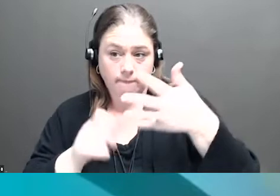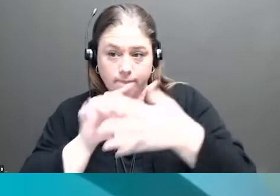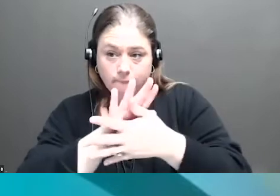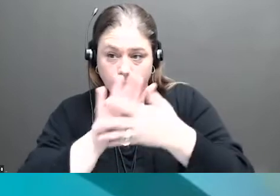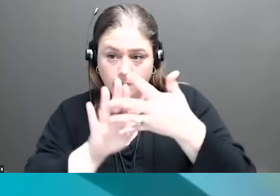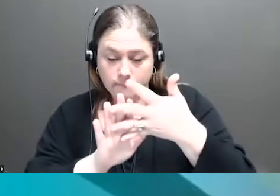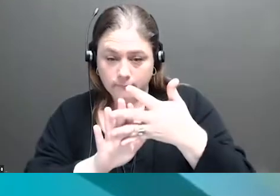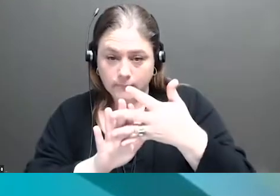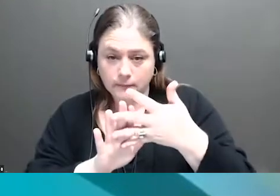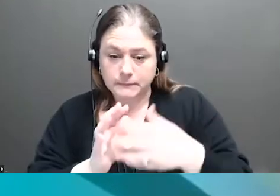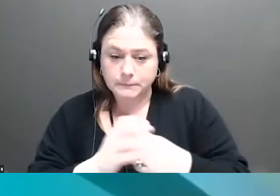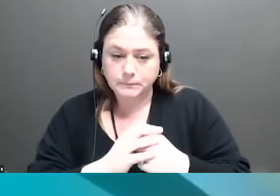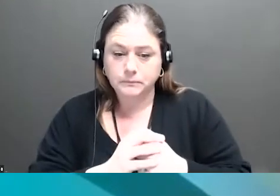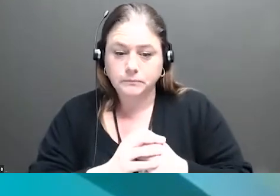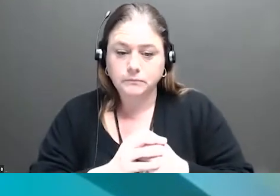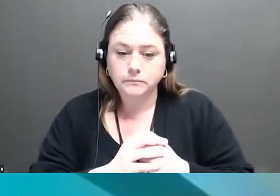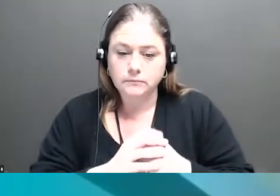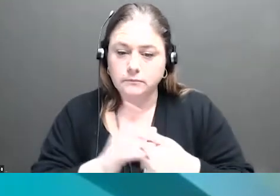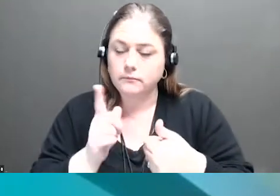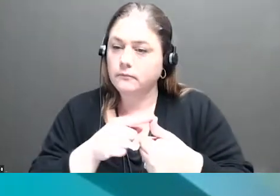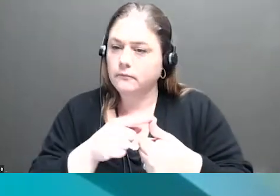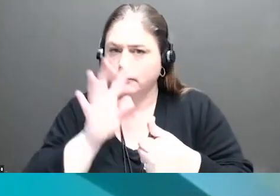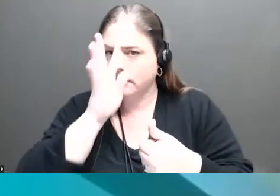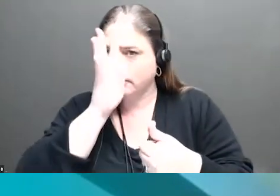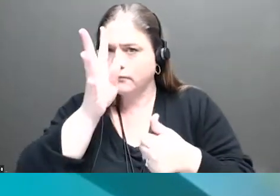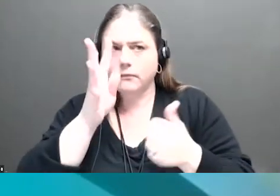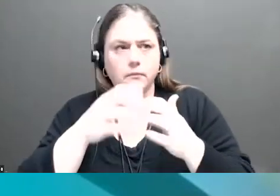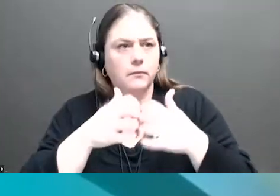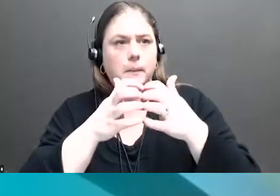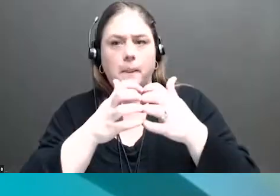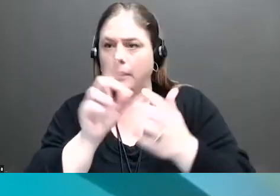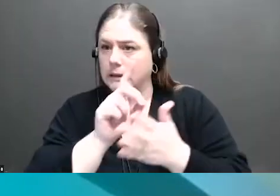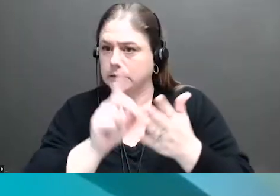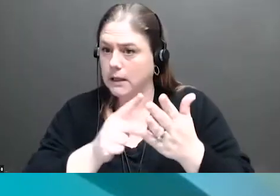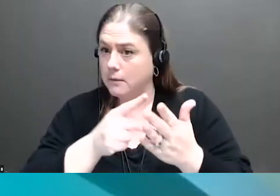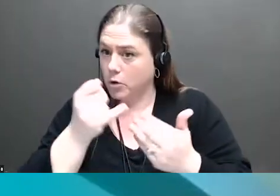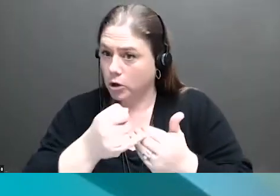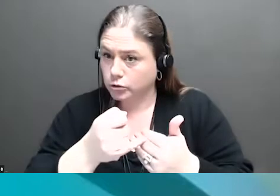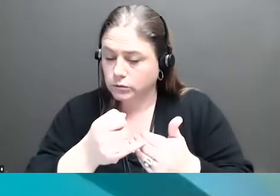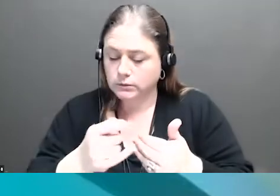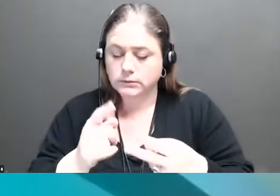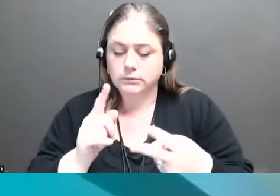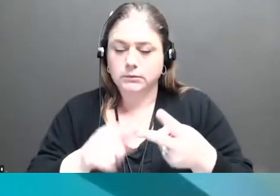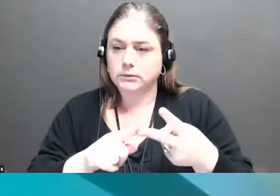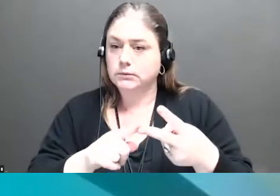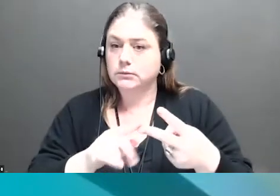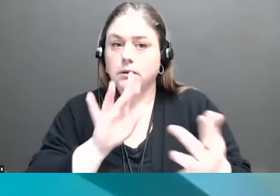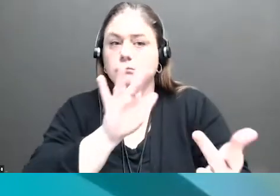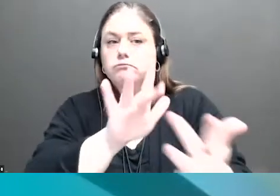How the project was conceived and designed, our outreach to the diverse disability community,